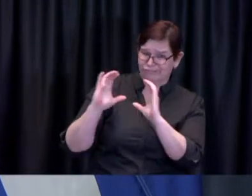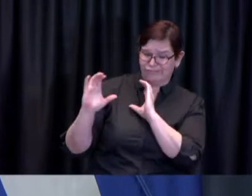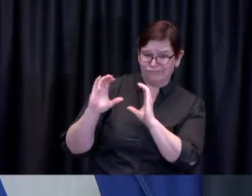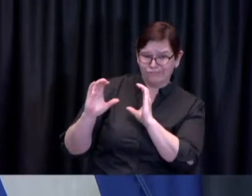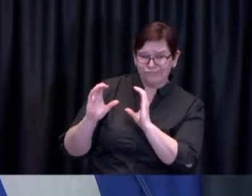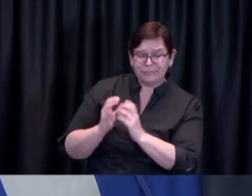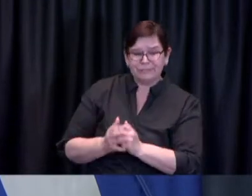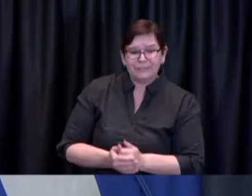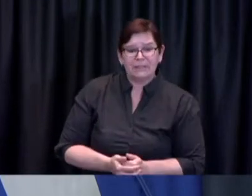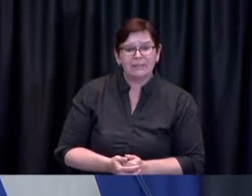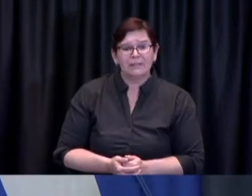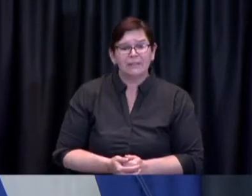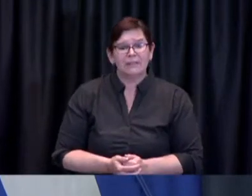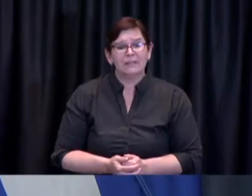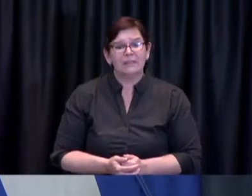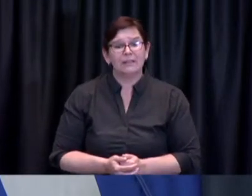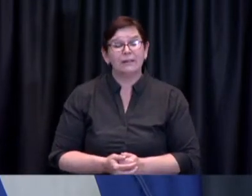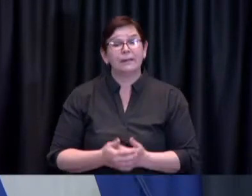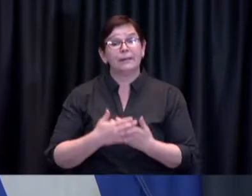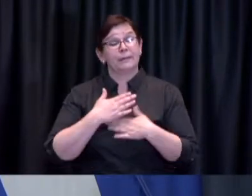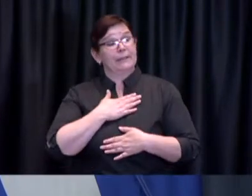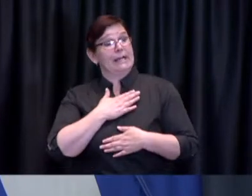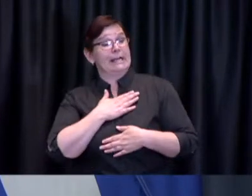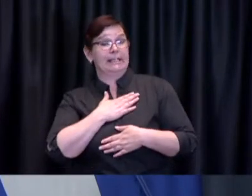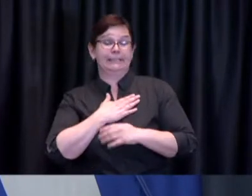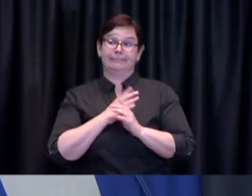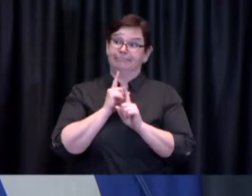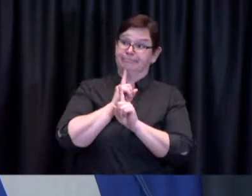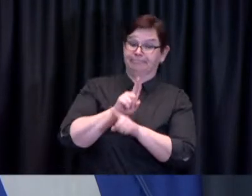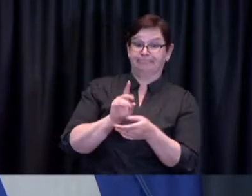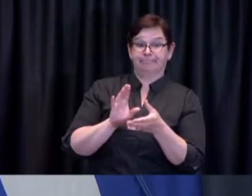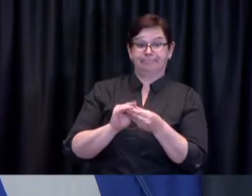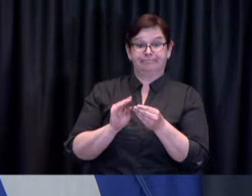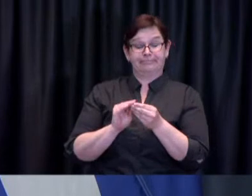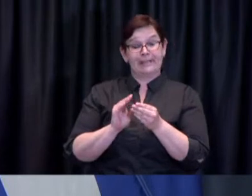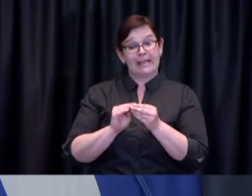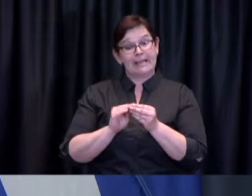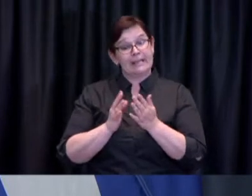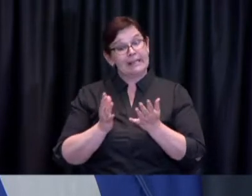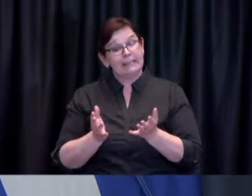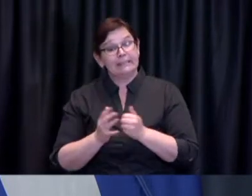i would say this I think what we have those conversations with the province one of the points